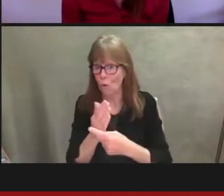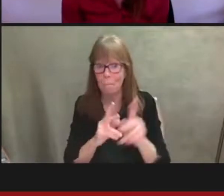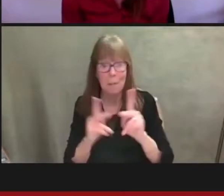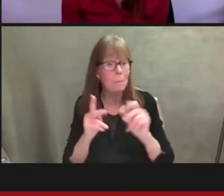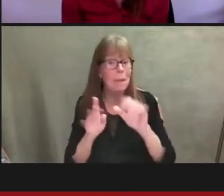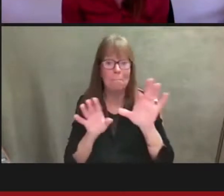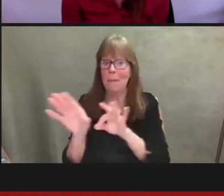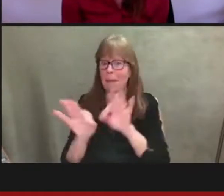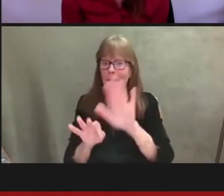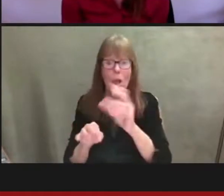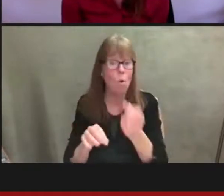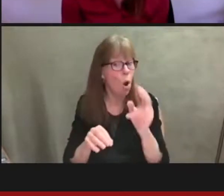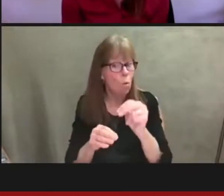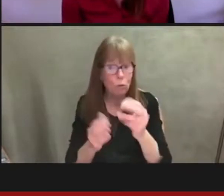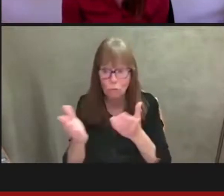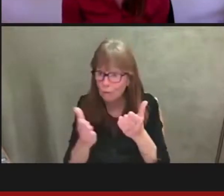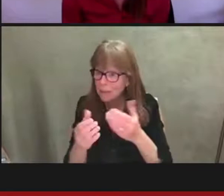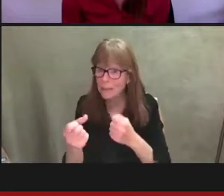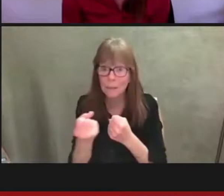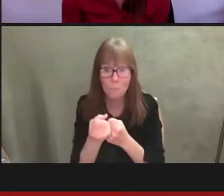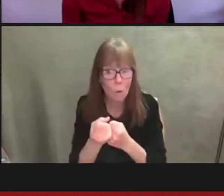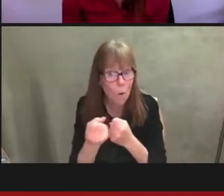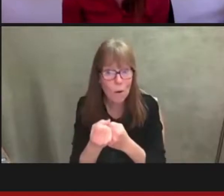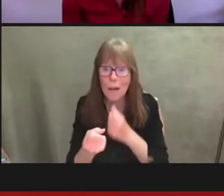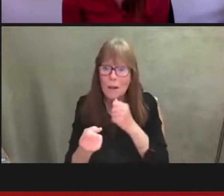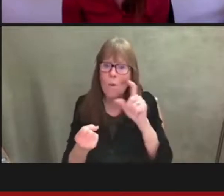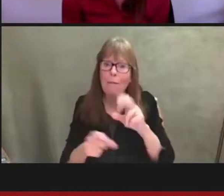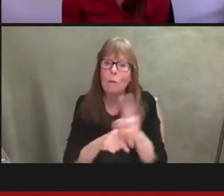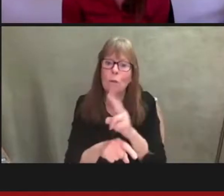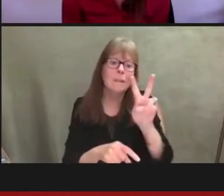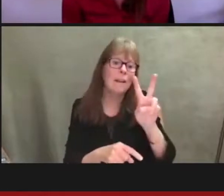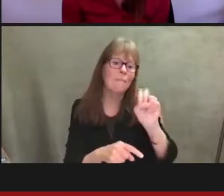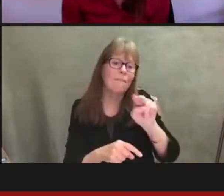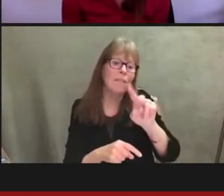services and supports and don't have to use vendorized services that are vendorized by